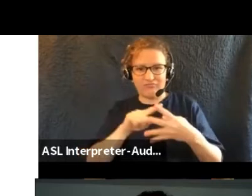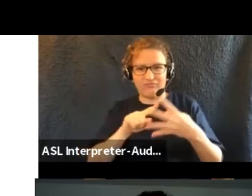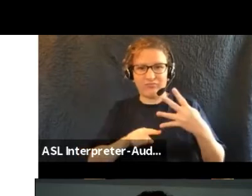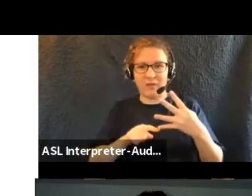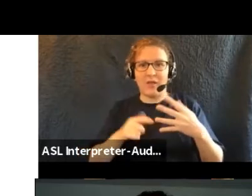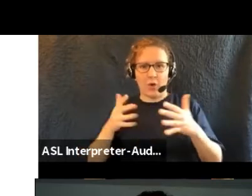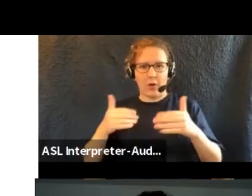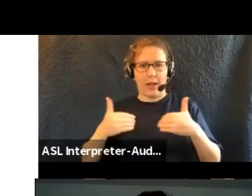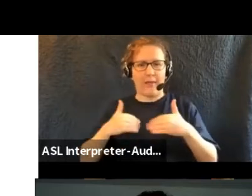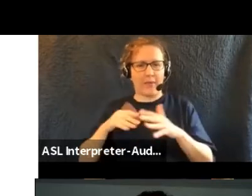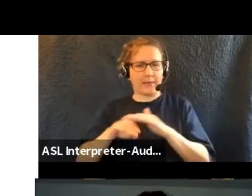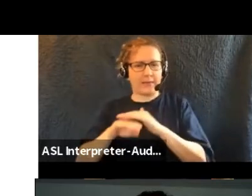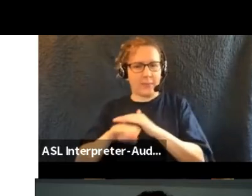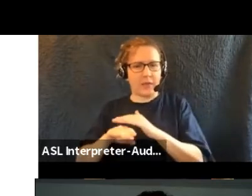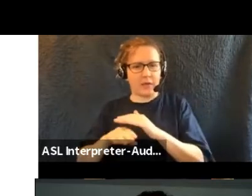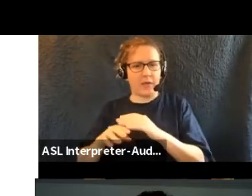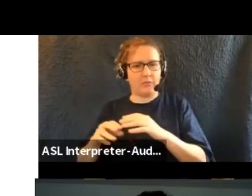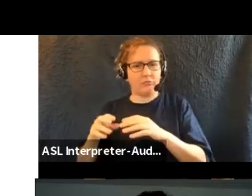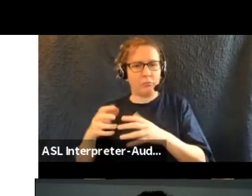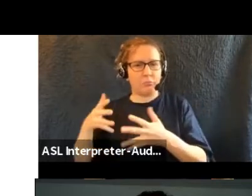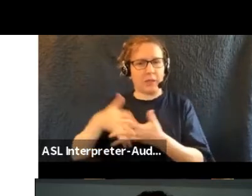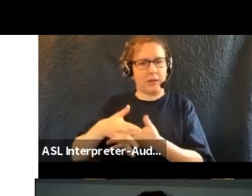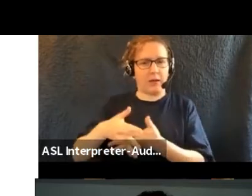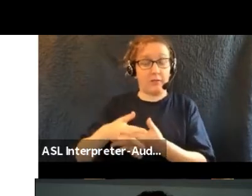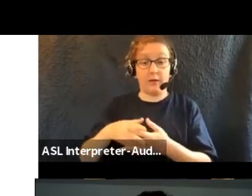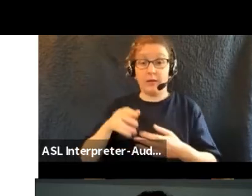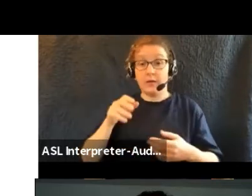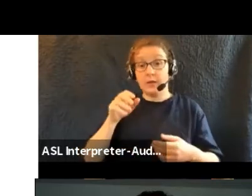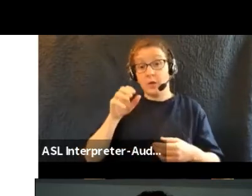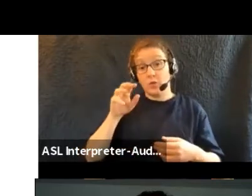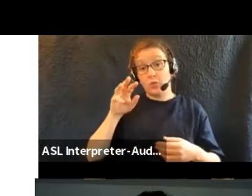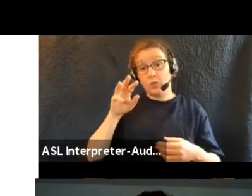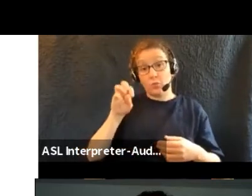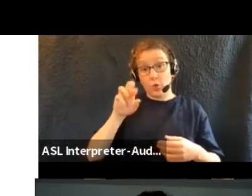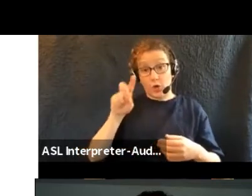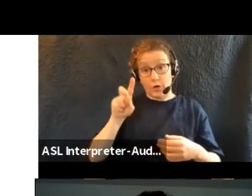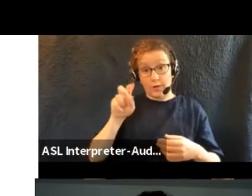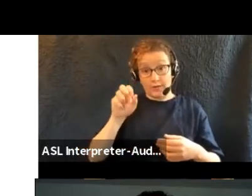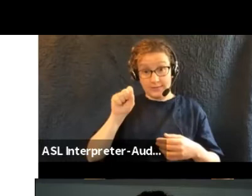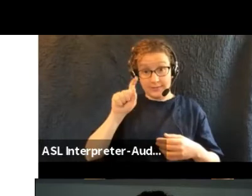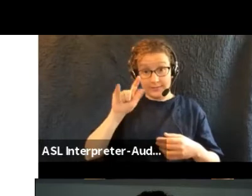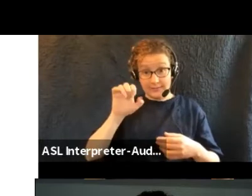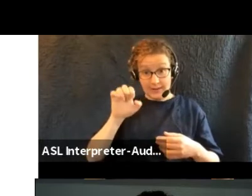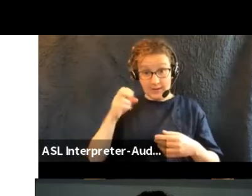For example, style headings in Word make it easier for documents to be accessed via screen